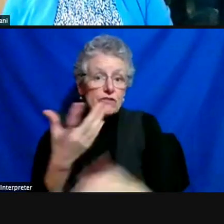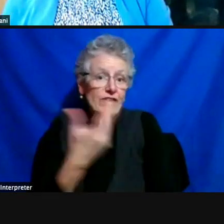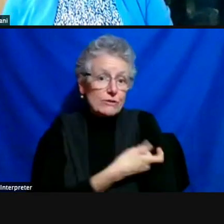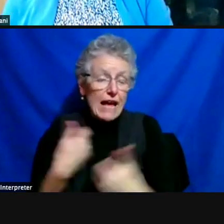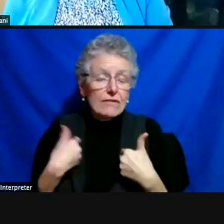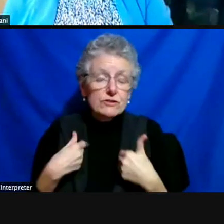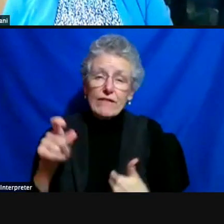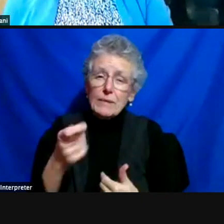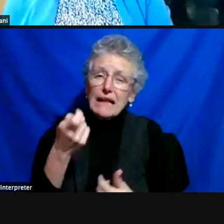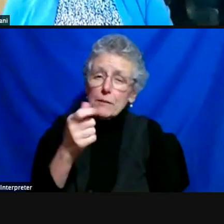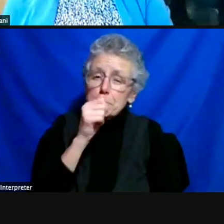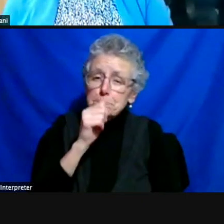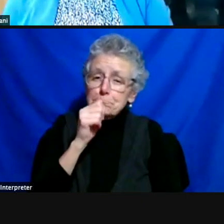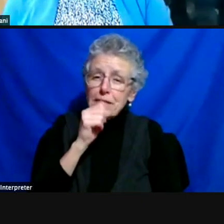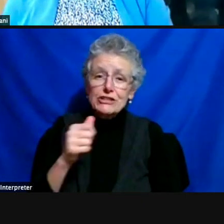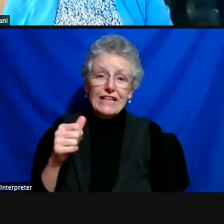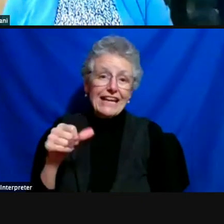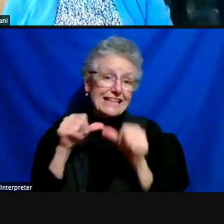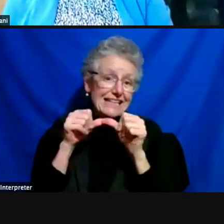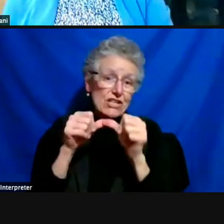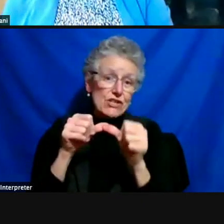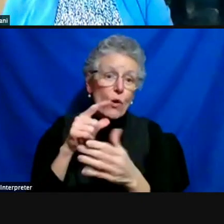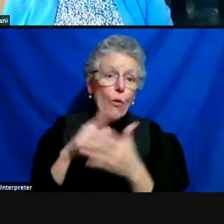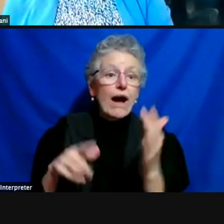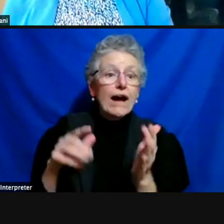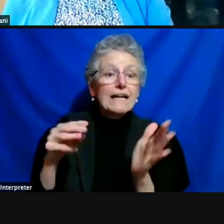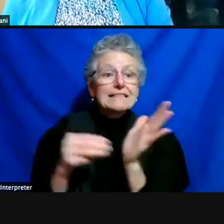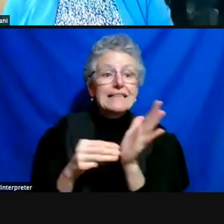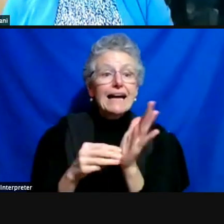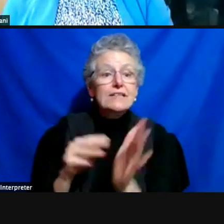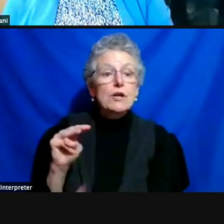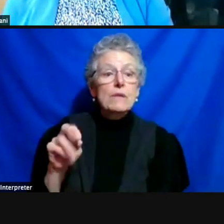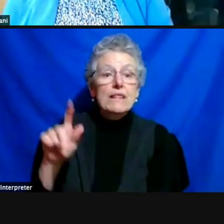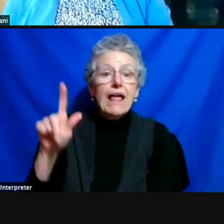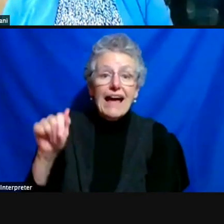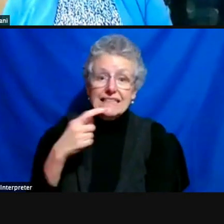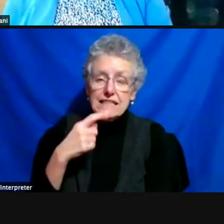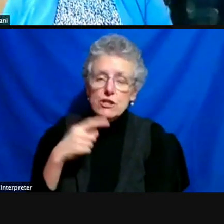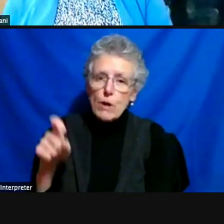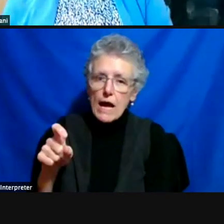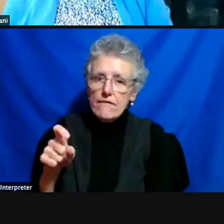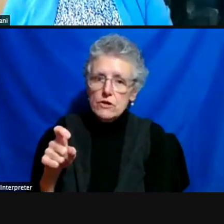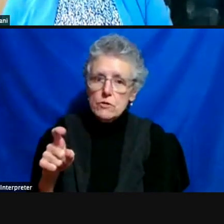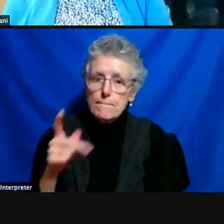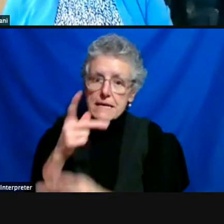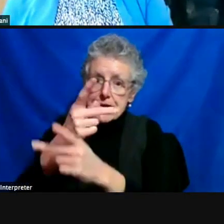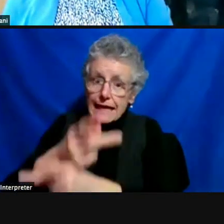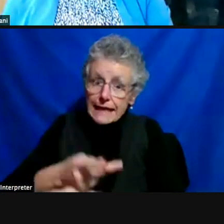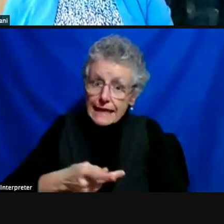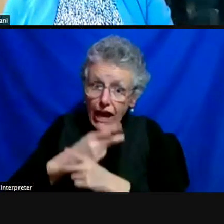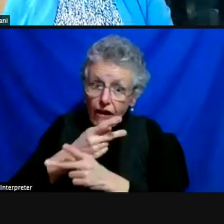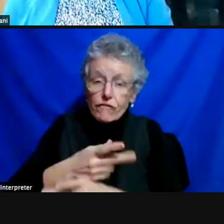and continue as Dr. Malani said, to be incredibly vigilant taking care of yourselves and others,